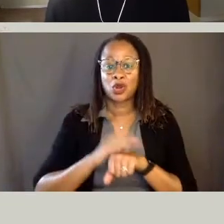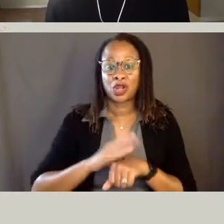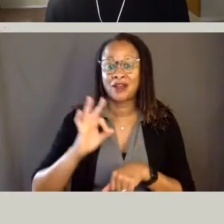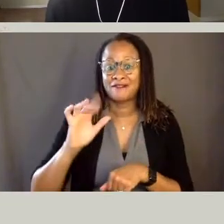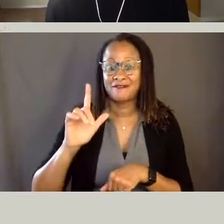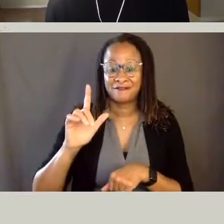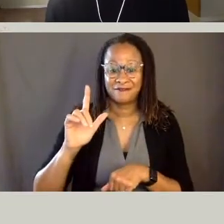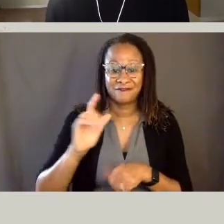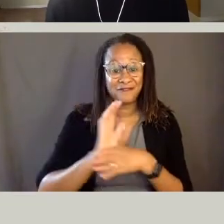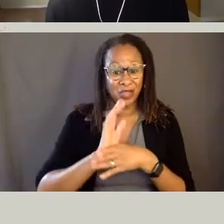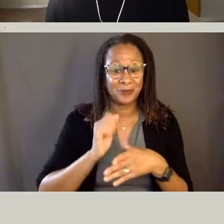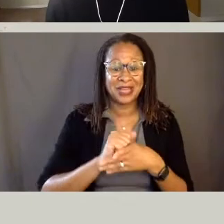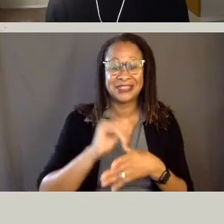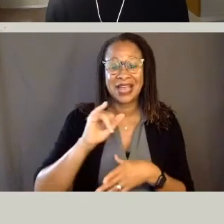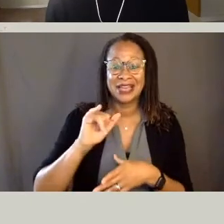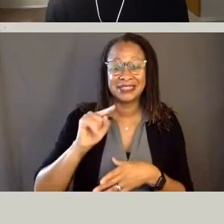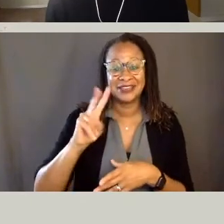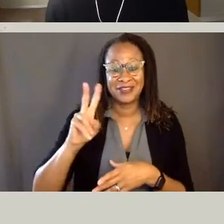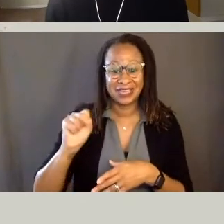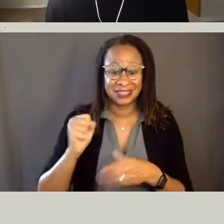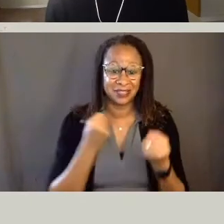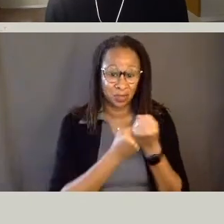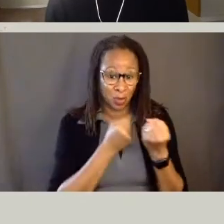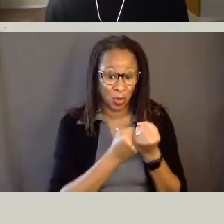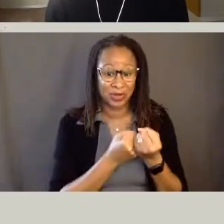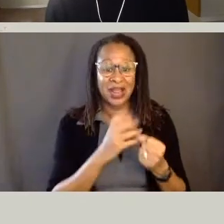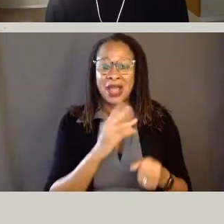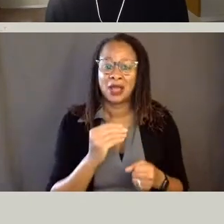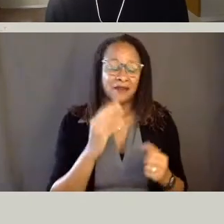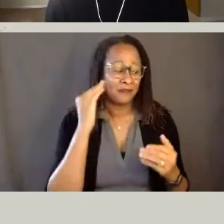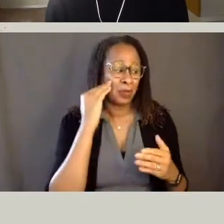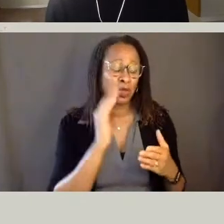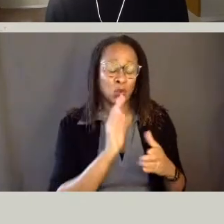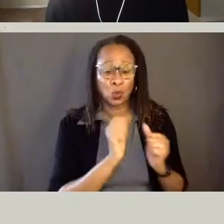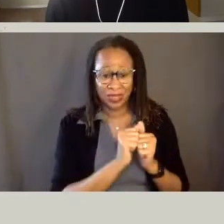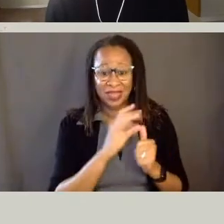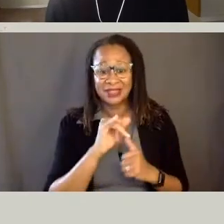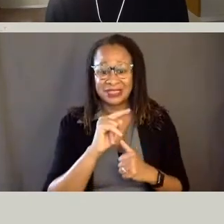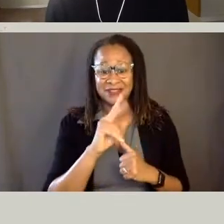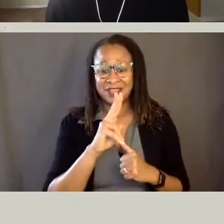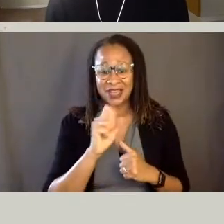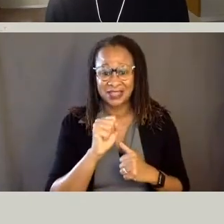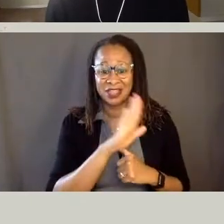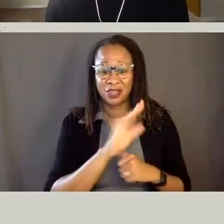So, very familiar with ITVS and their incredible work. I am a cisgendered male.